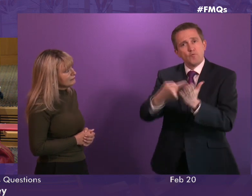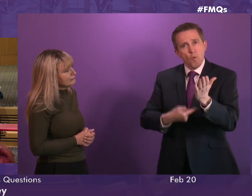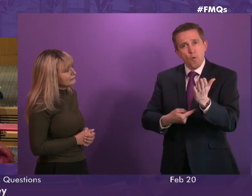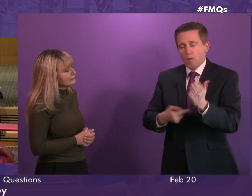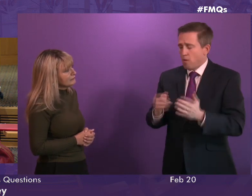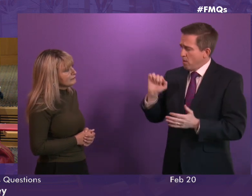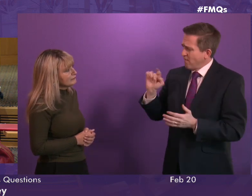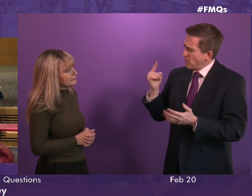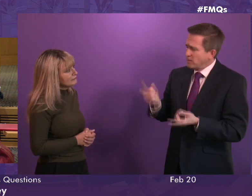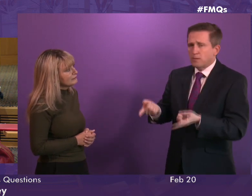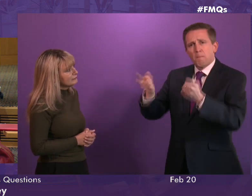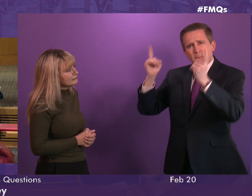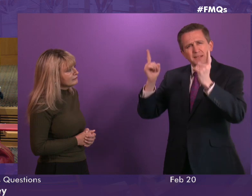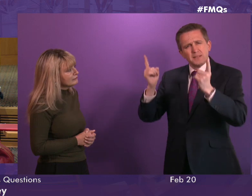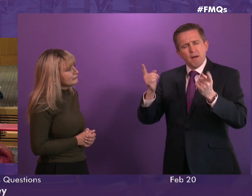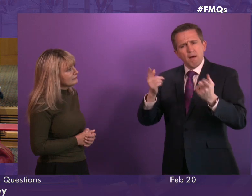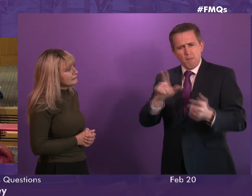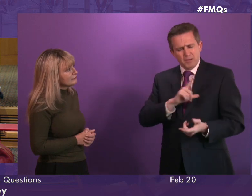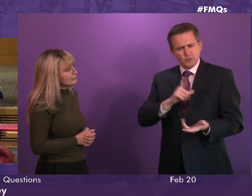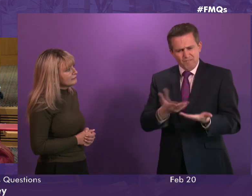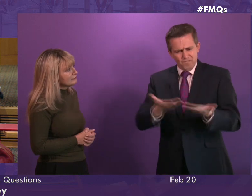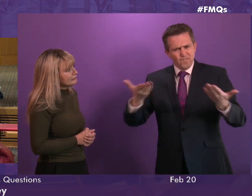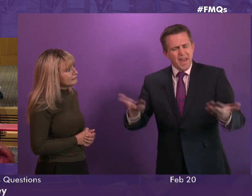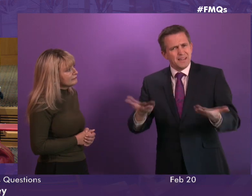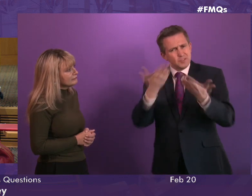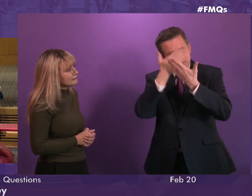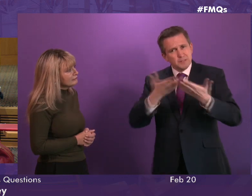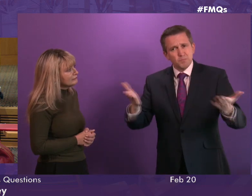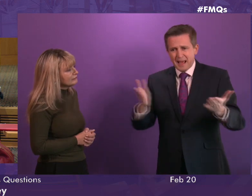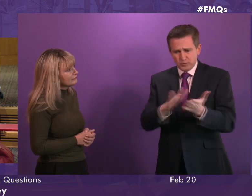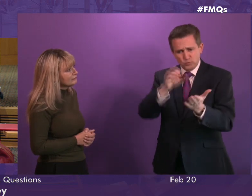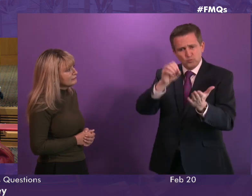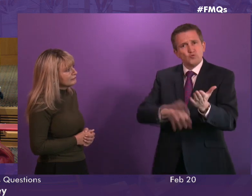of dignity, fairness and respect, will the First Minister agree to scrap that discredited